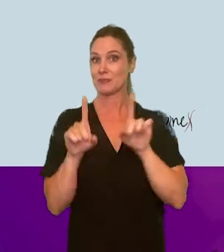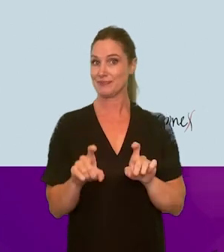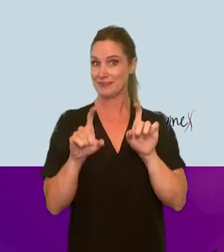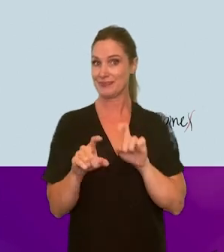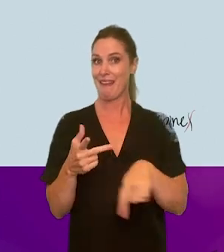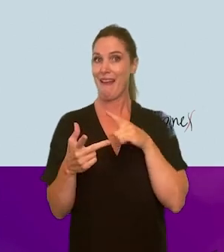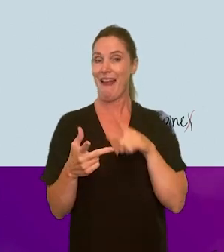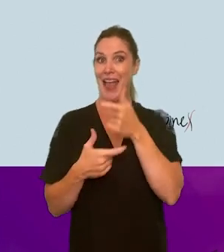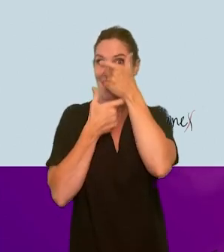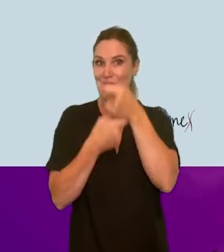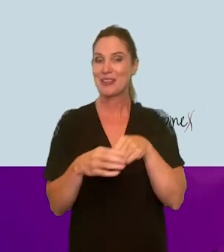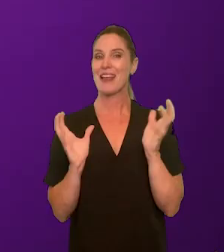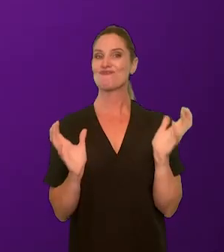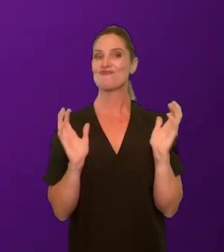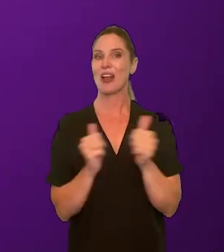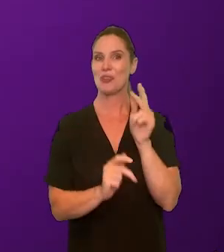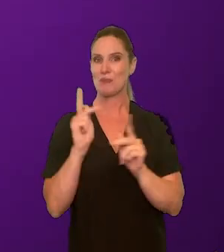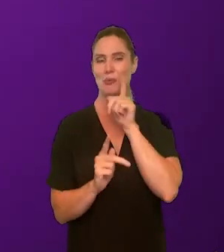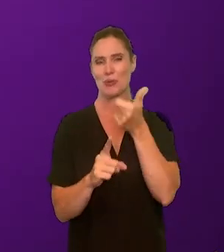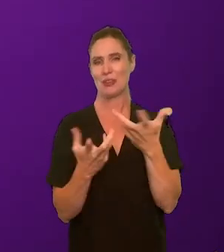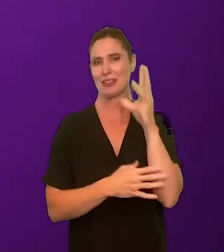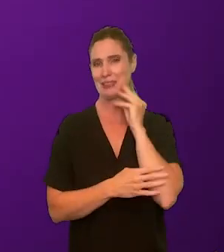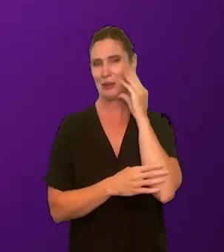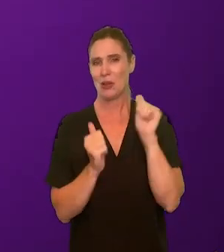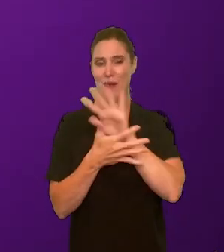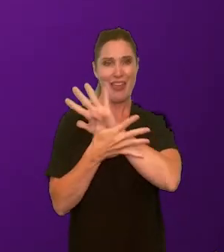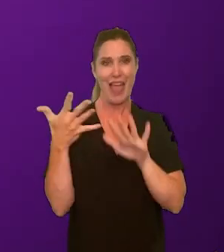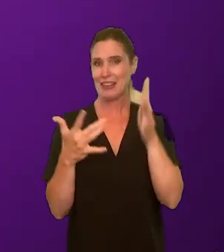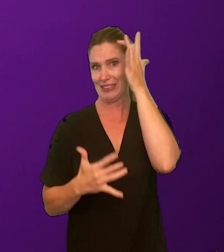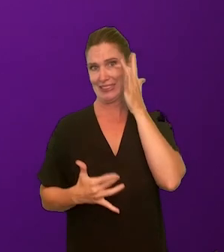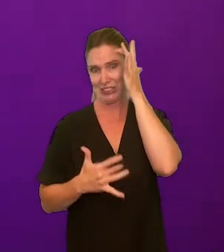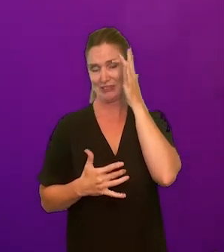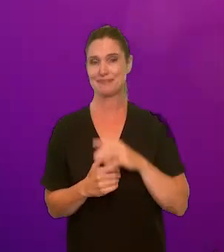with any of these conditions. Please reach out to us. We would love to talk to you.